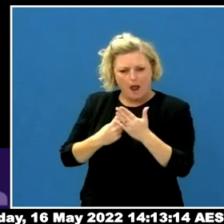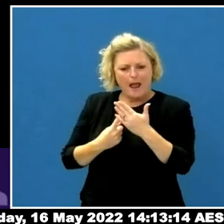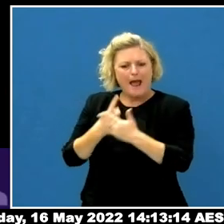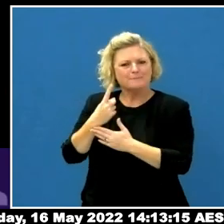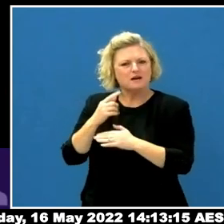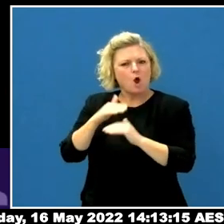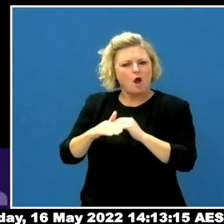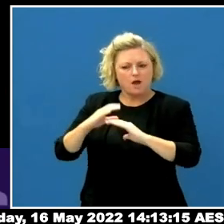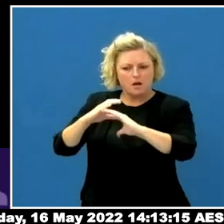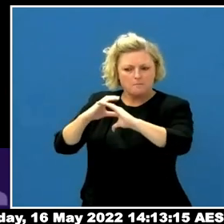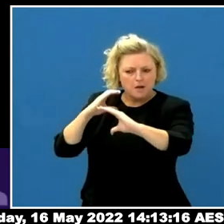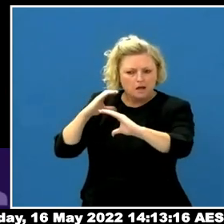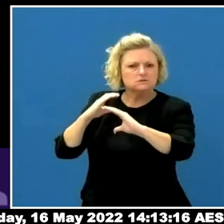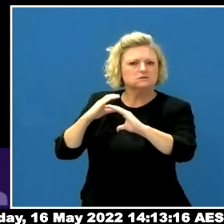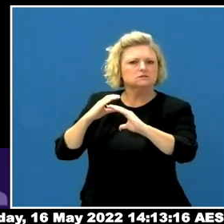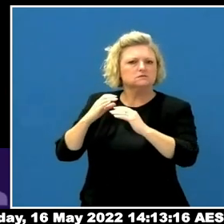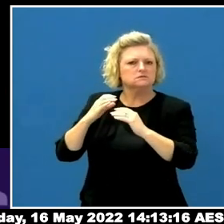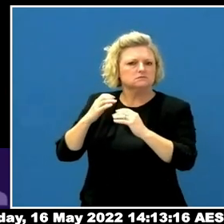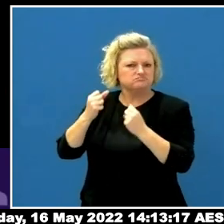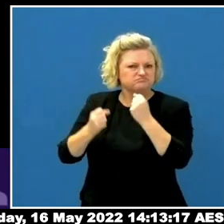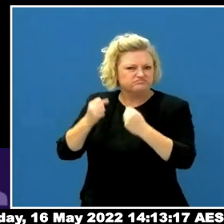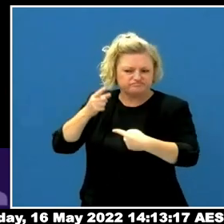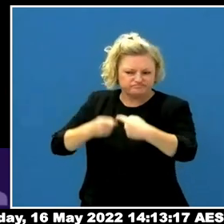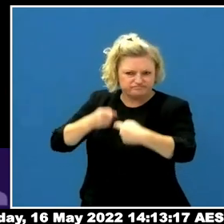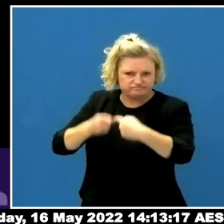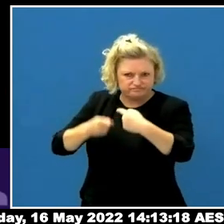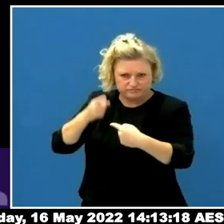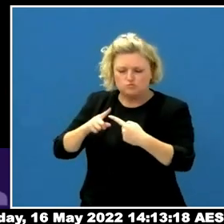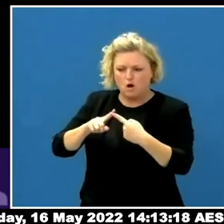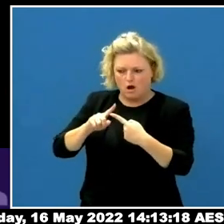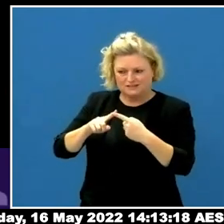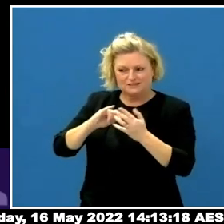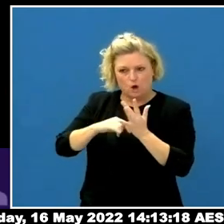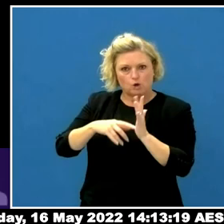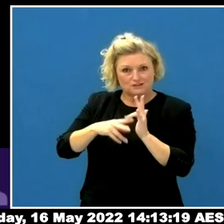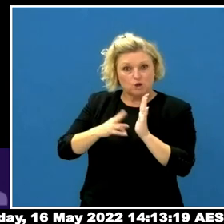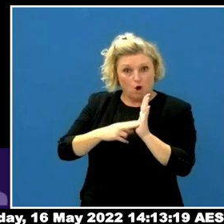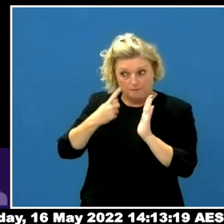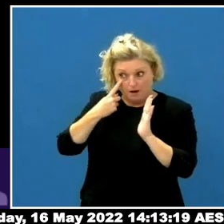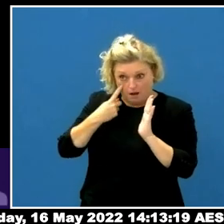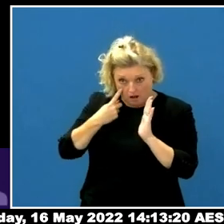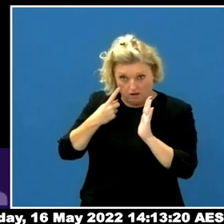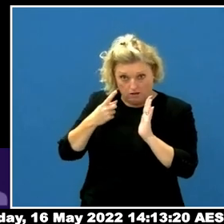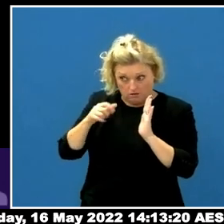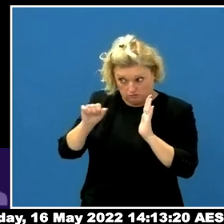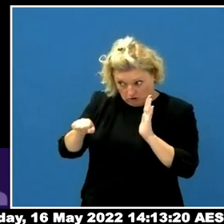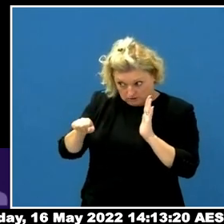that occurred? LILLY: That's correct, there was four other clients on the bus and another